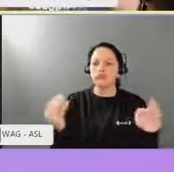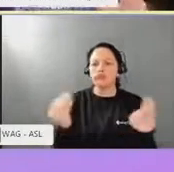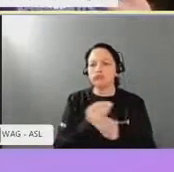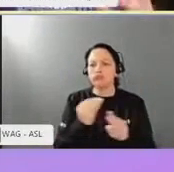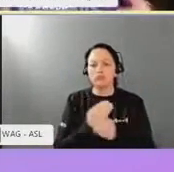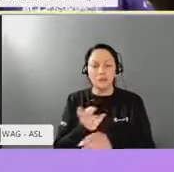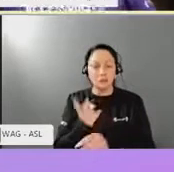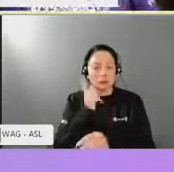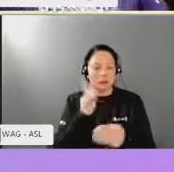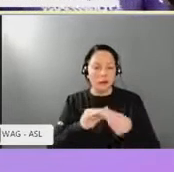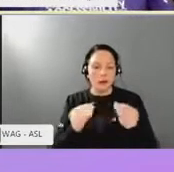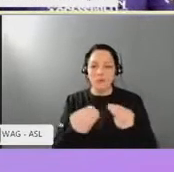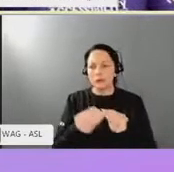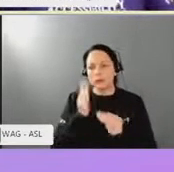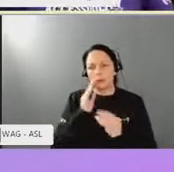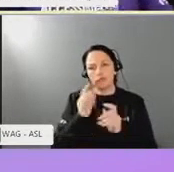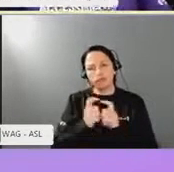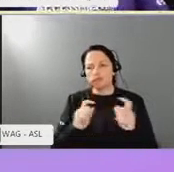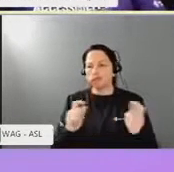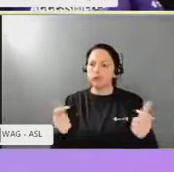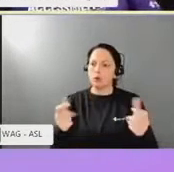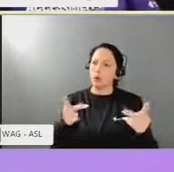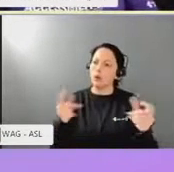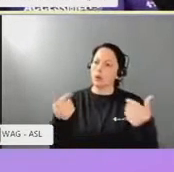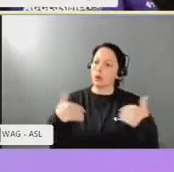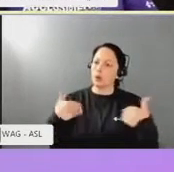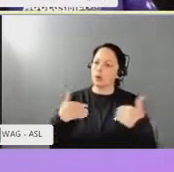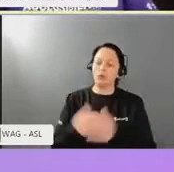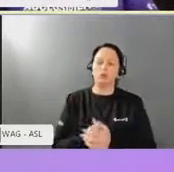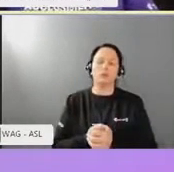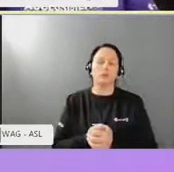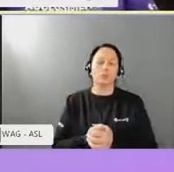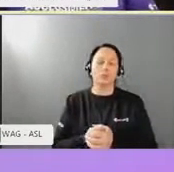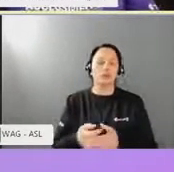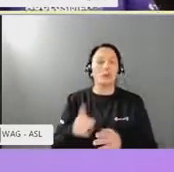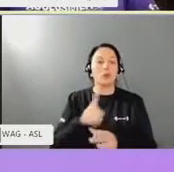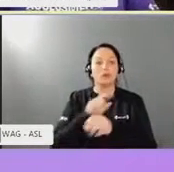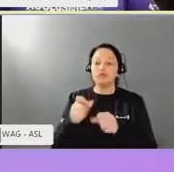numbers here. If you are offering is something that's $5000, for instance, you can do the math